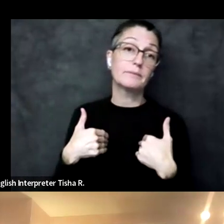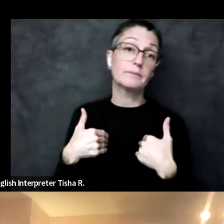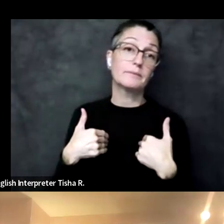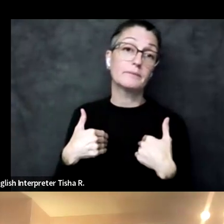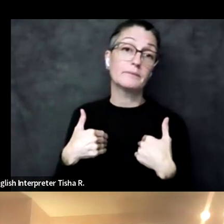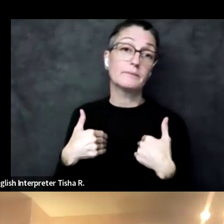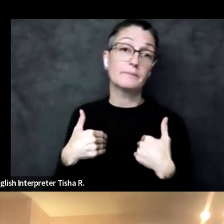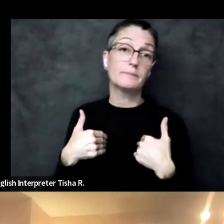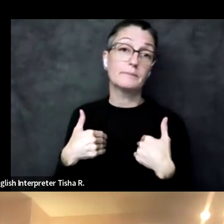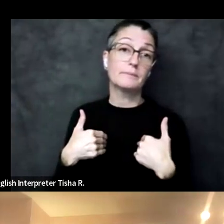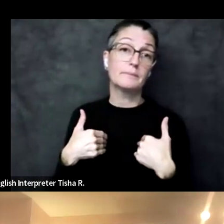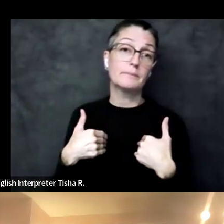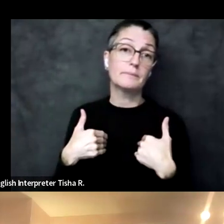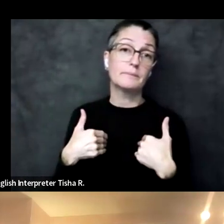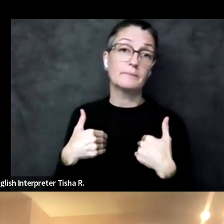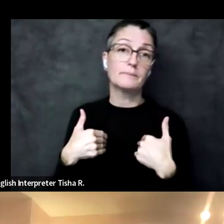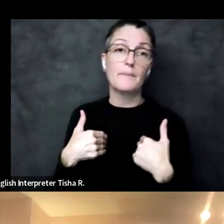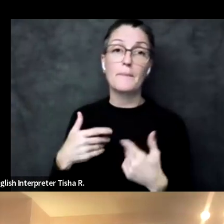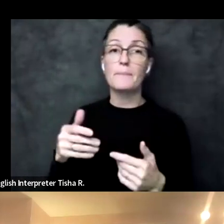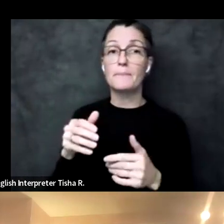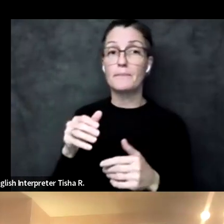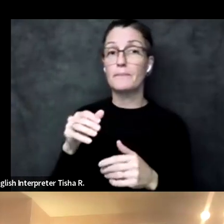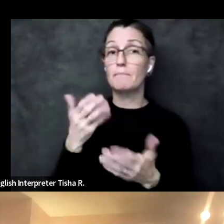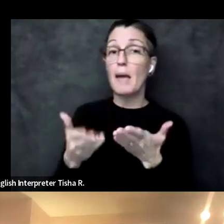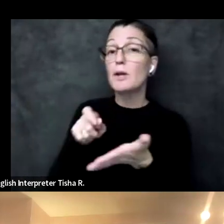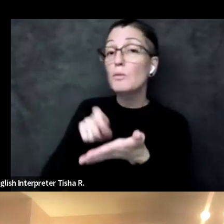So there's the research phase in the beginning and then starting